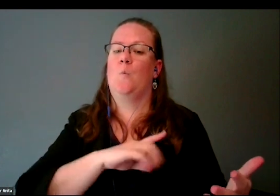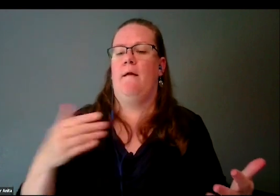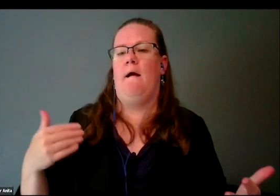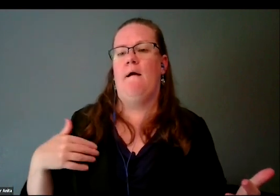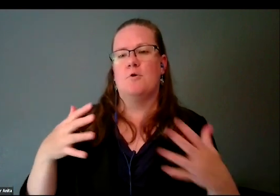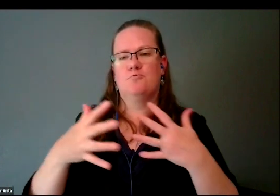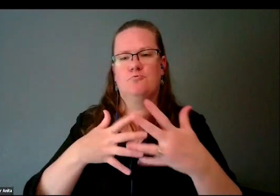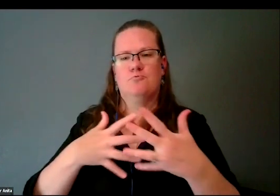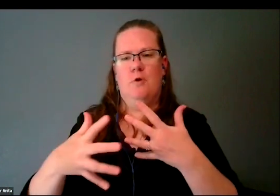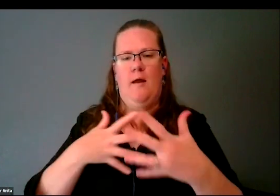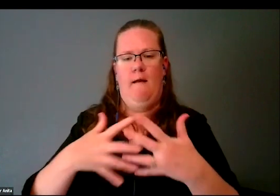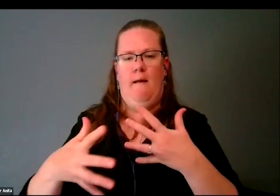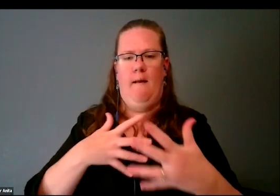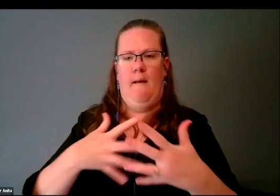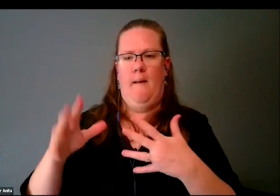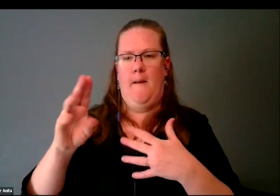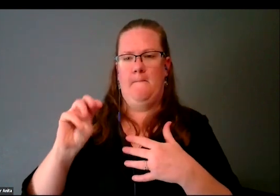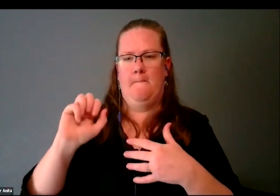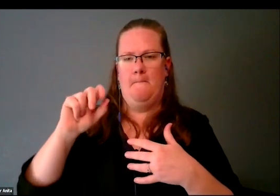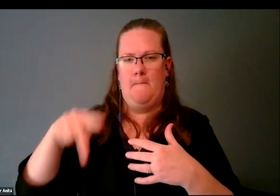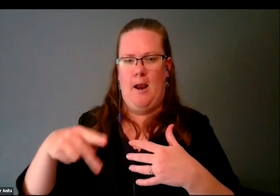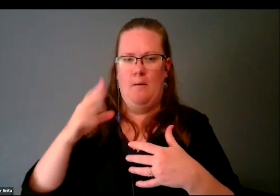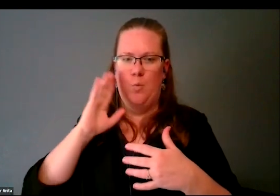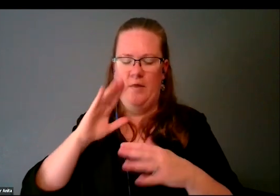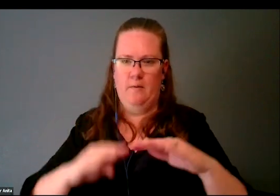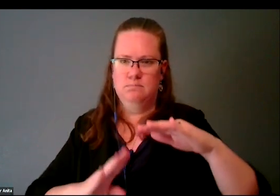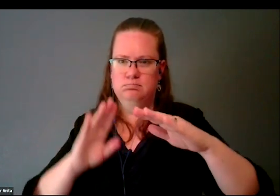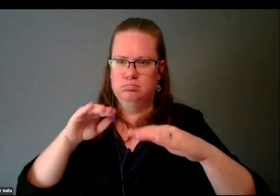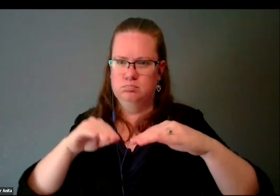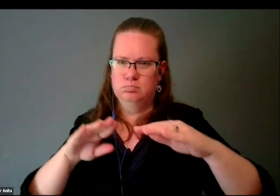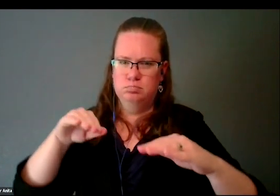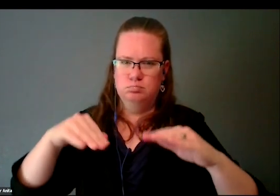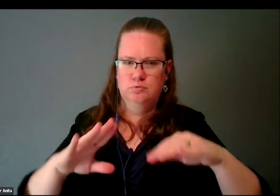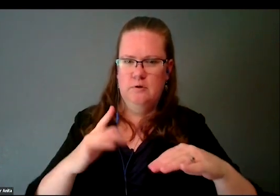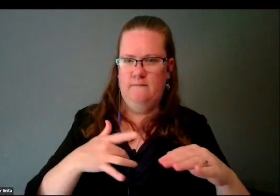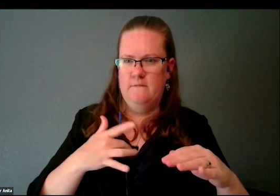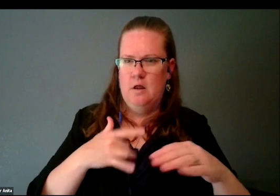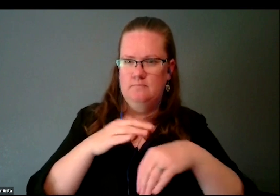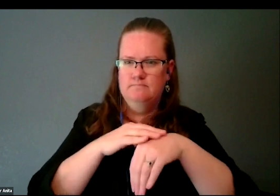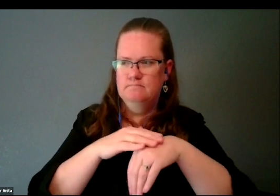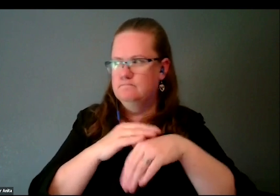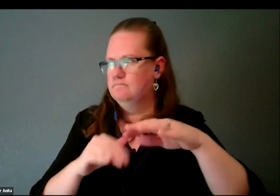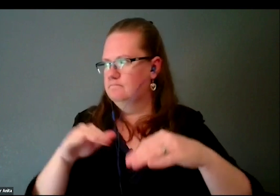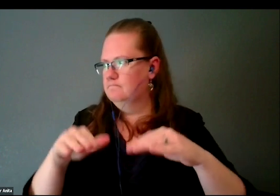of an image and produce these nice tactile models. Not everything is going to work with this approach,